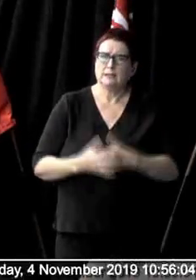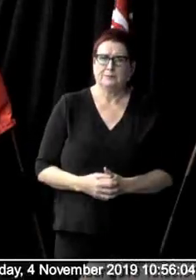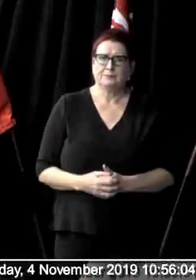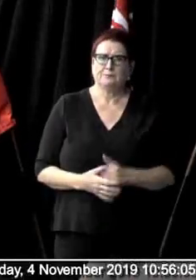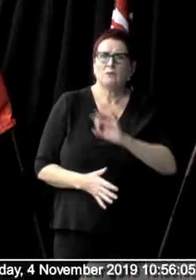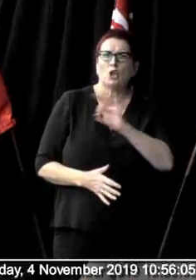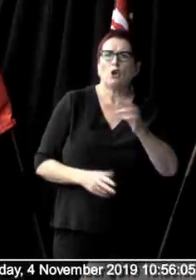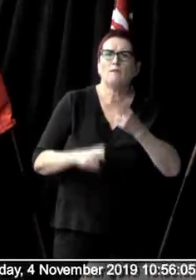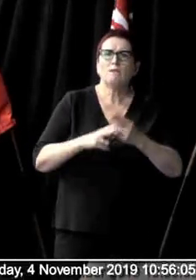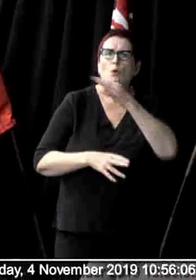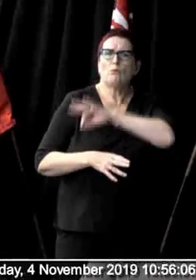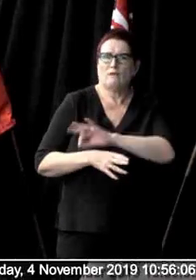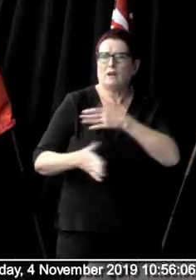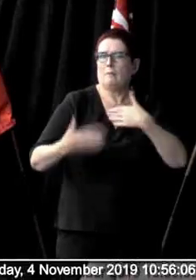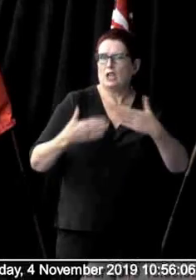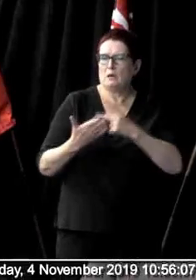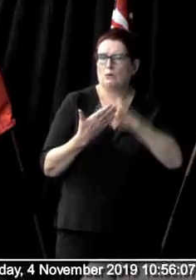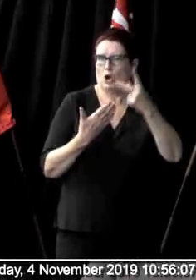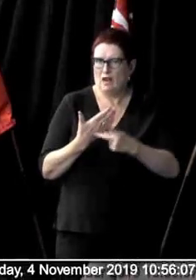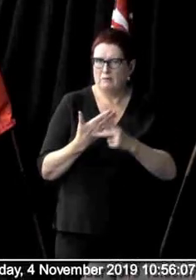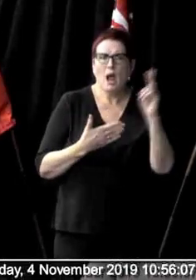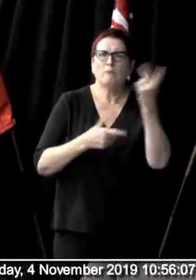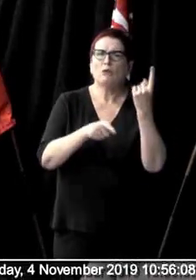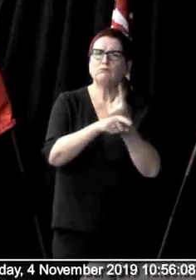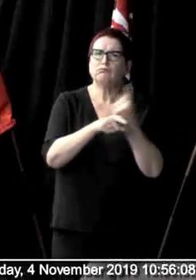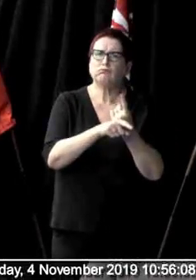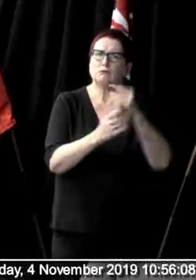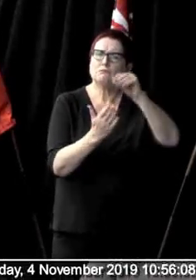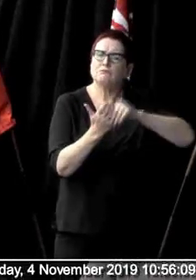management program, note in their 2016 piece entitled Today’s Lesson is on